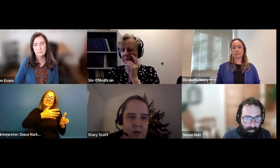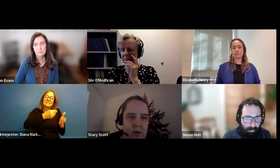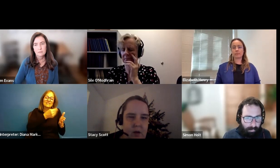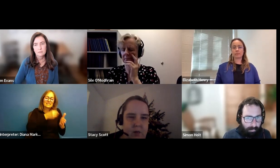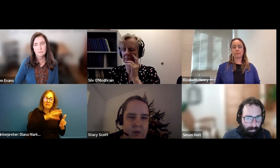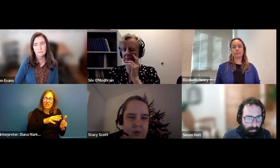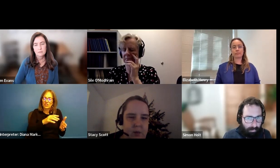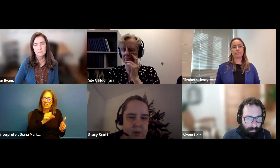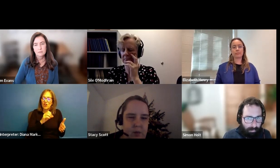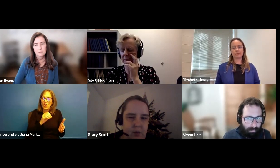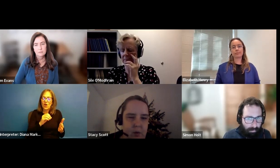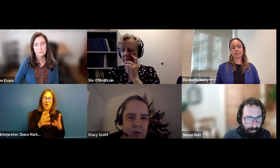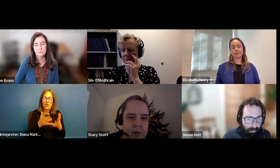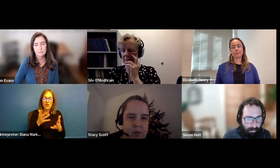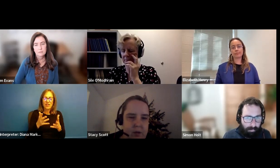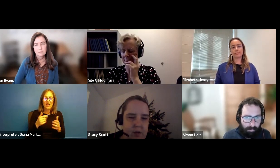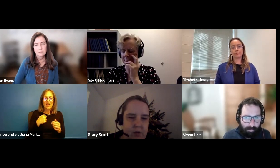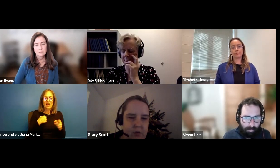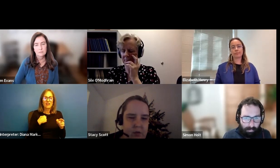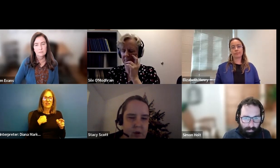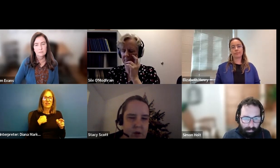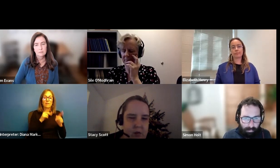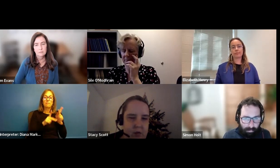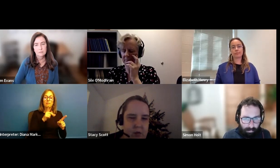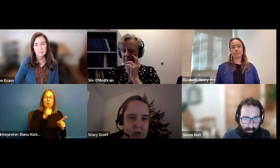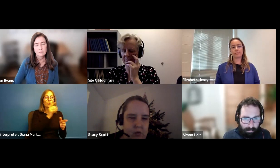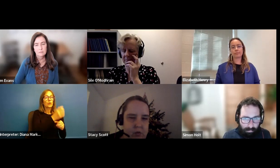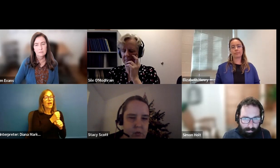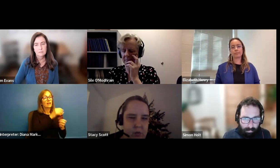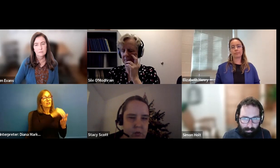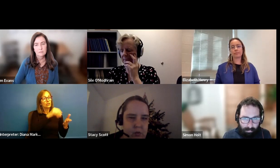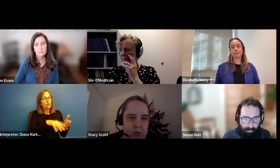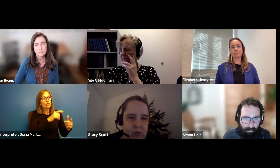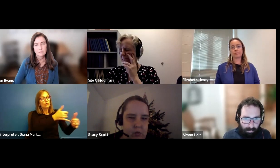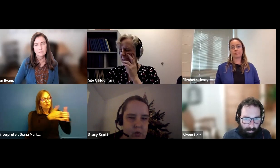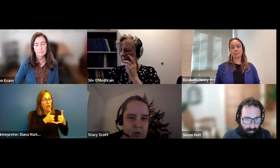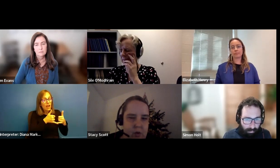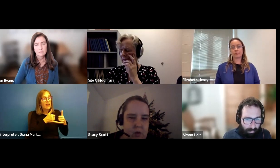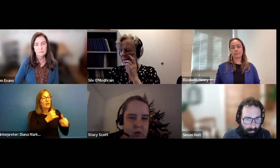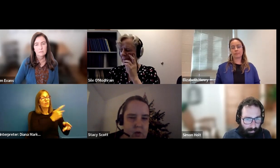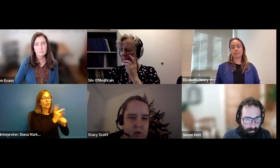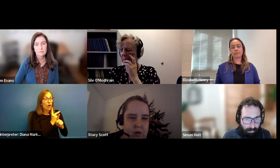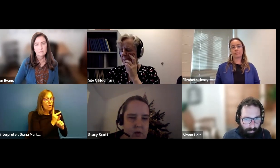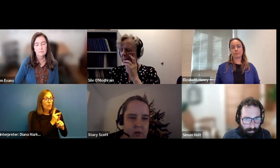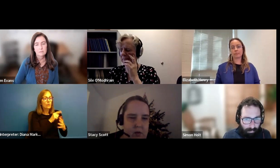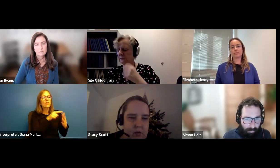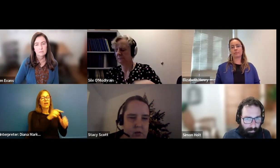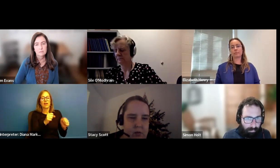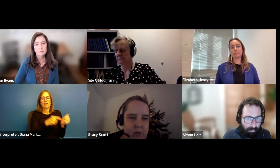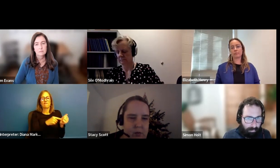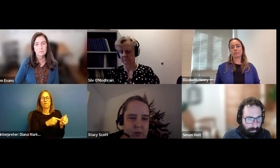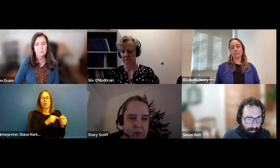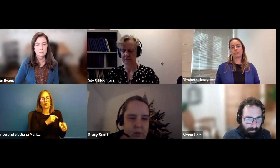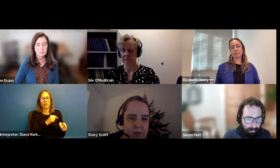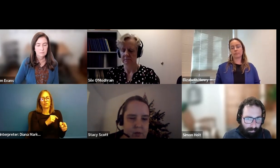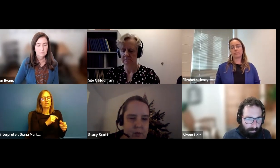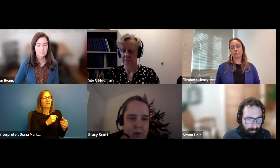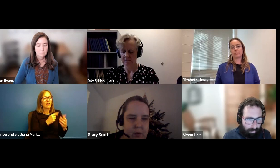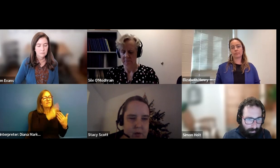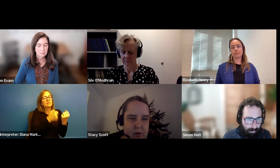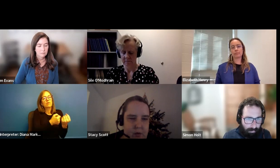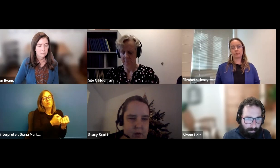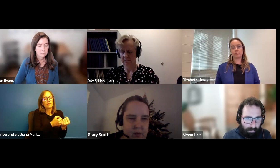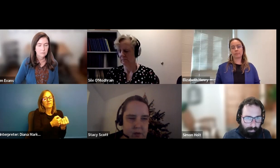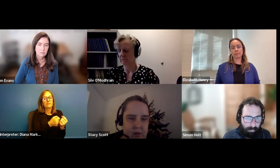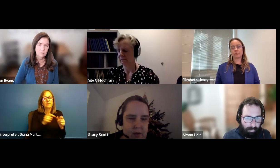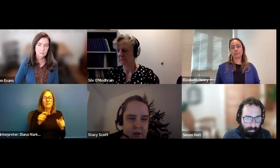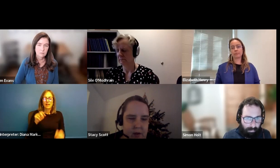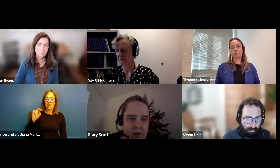Stacy Scott: afforded by people who are able to get student grants or support loans, or, uh, you know, assistance programs for their for their work. And so, Nvda,